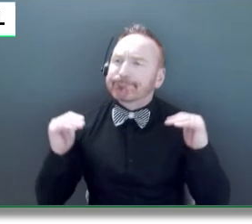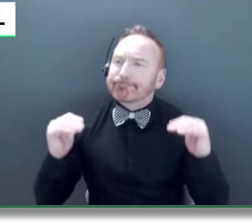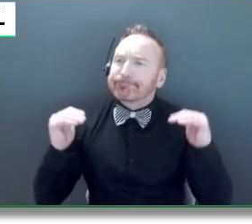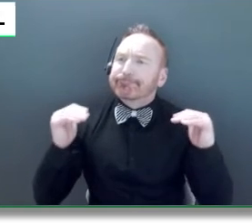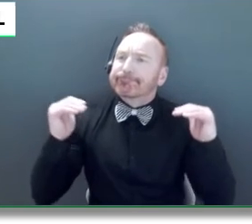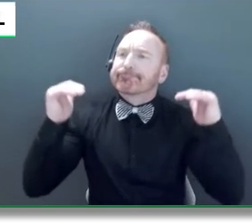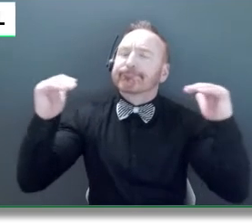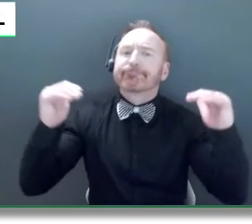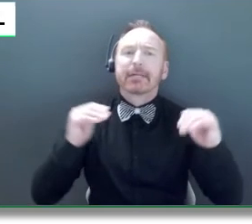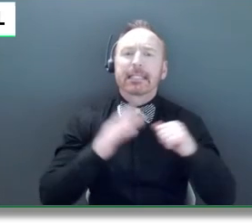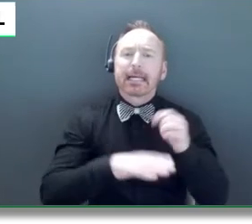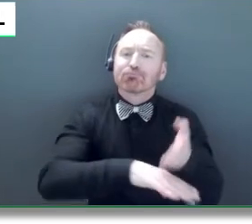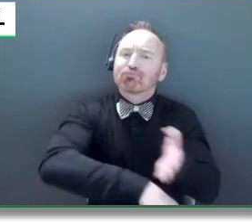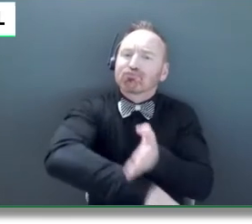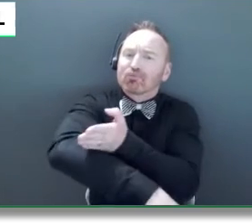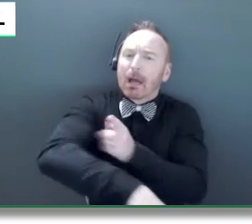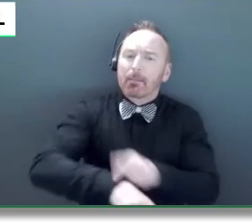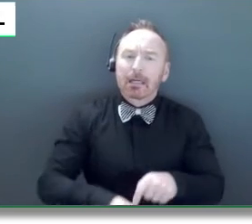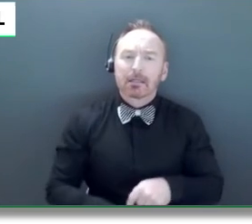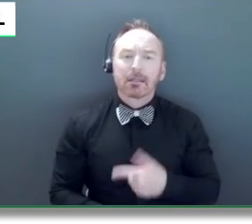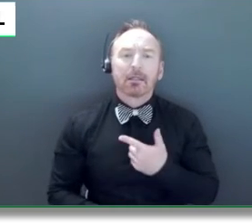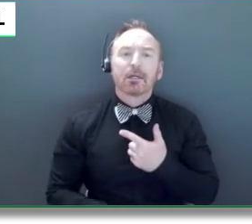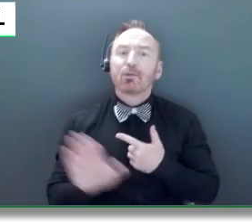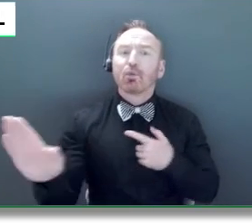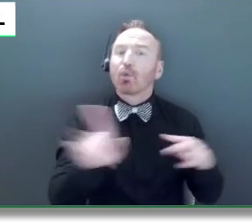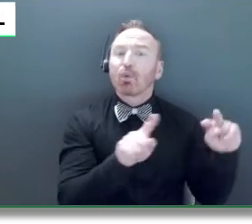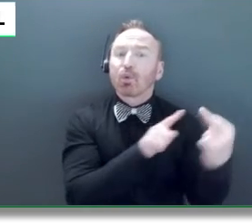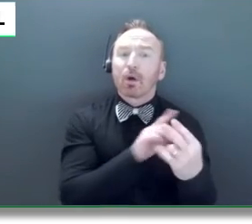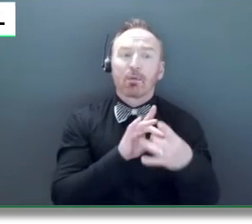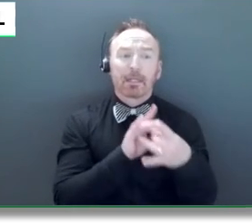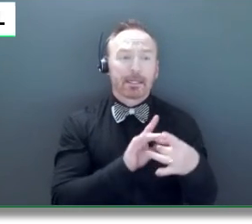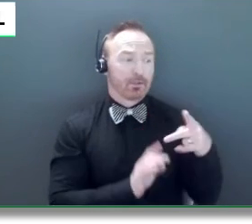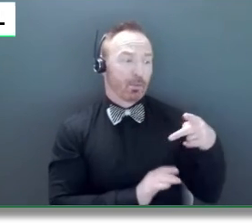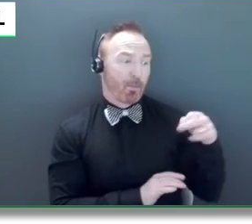nailed accessibility? Like they had a fantastic accessible resource, they had